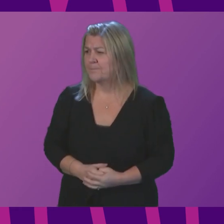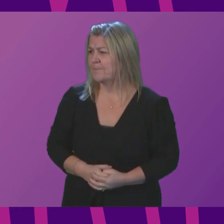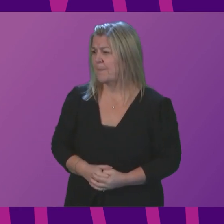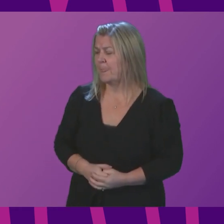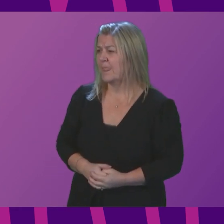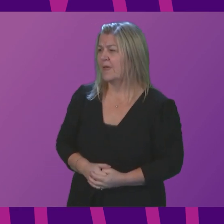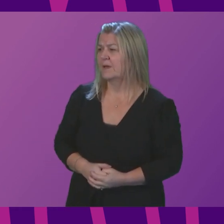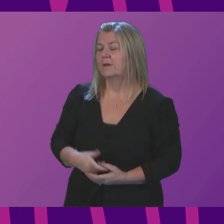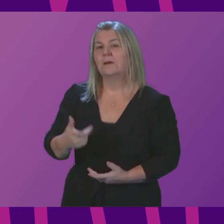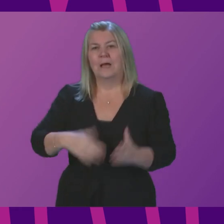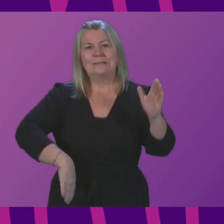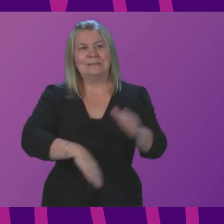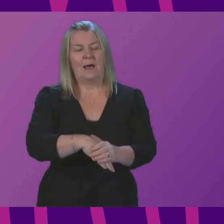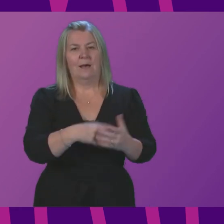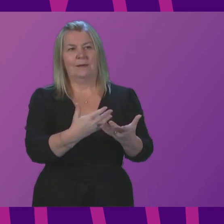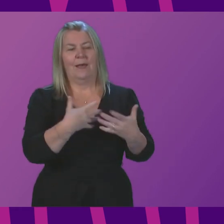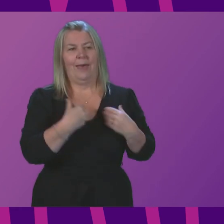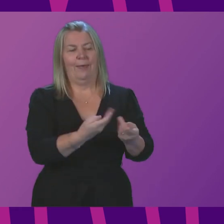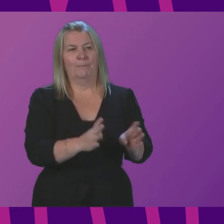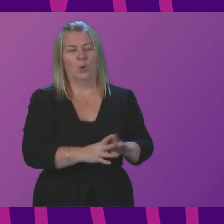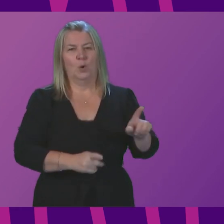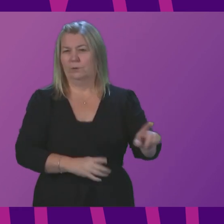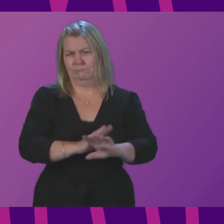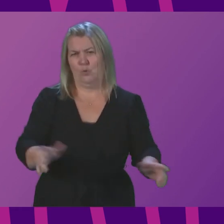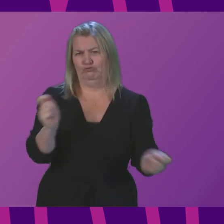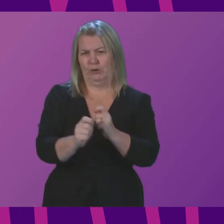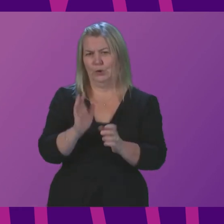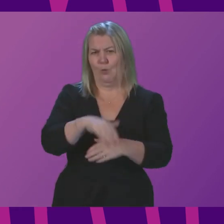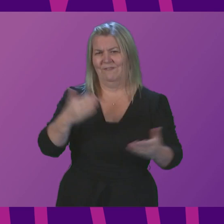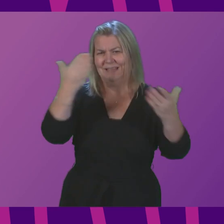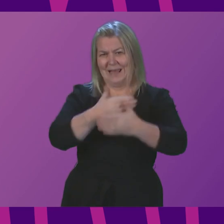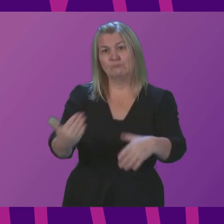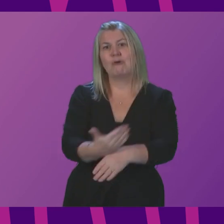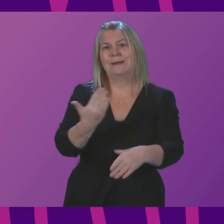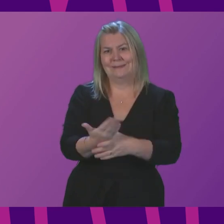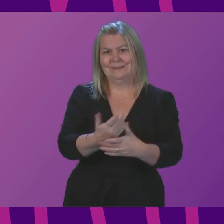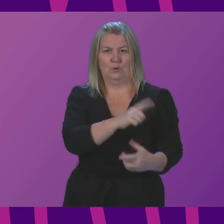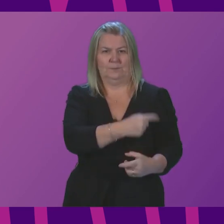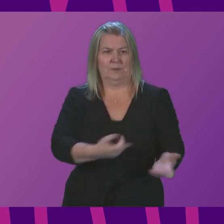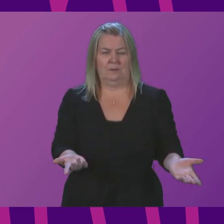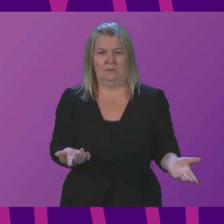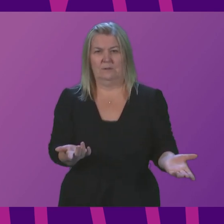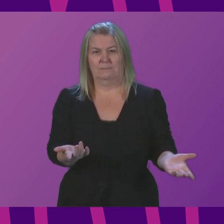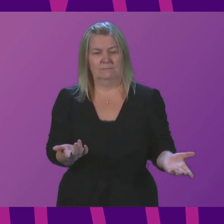Sacking a health board does not change overnight the practice in a hospital. That is why the